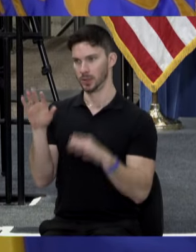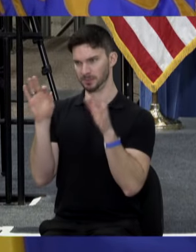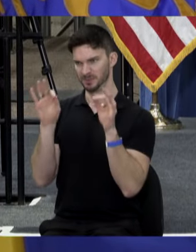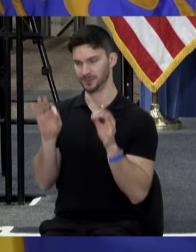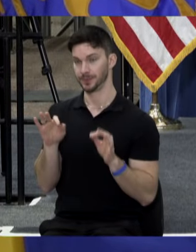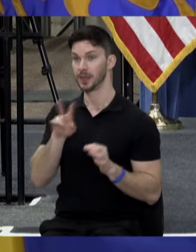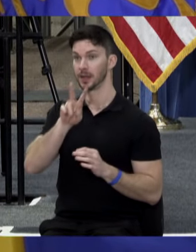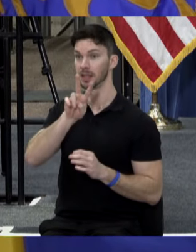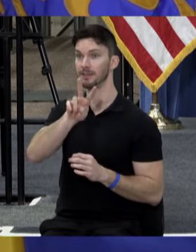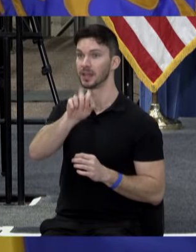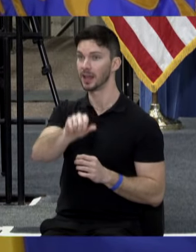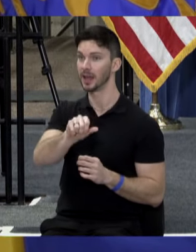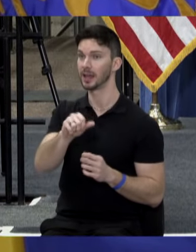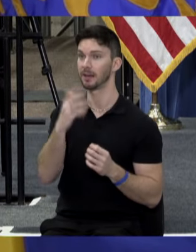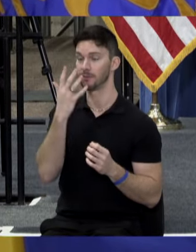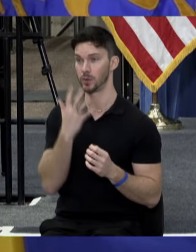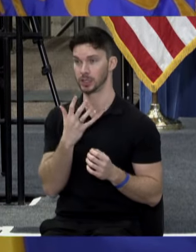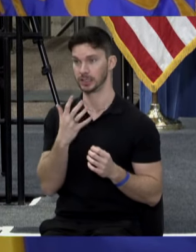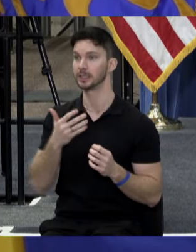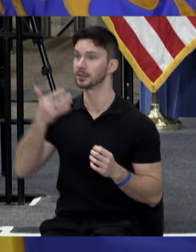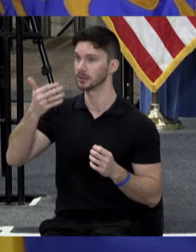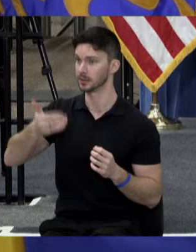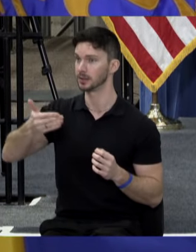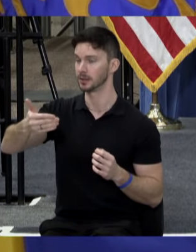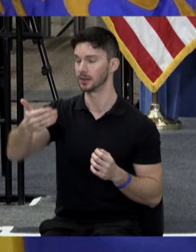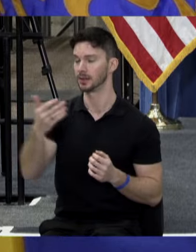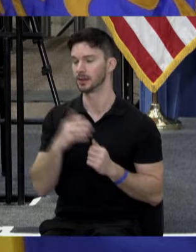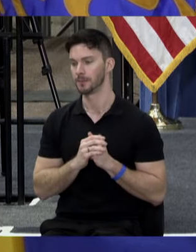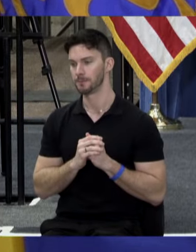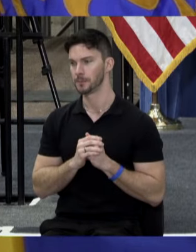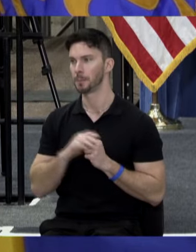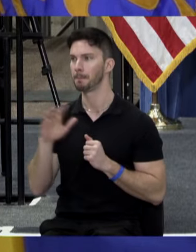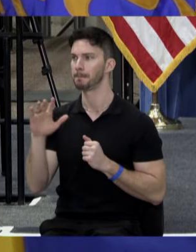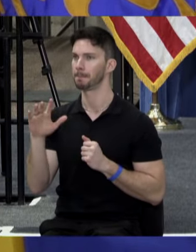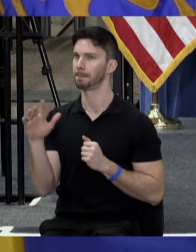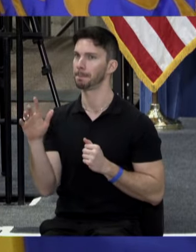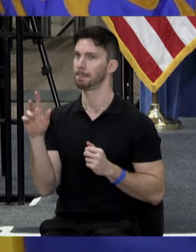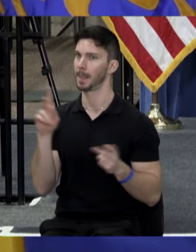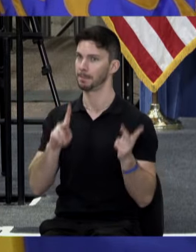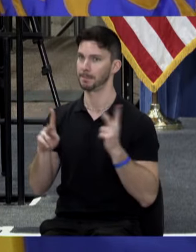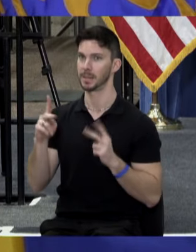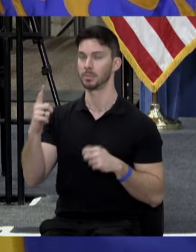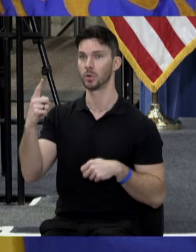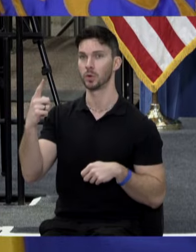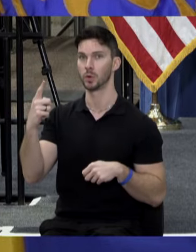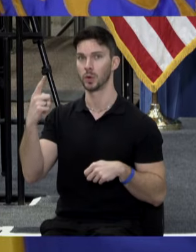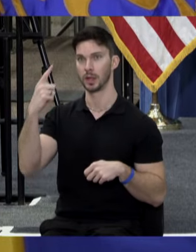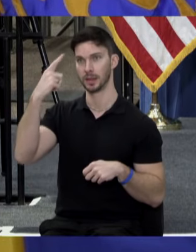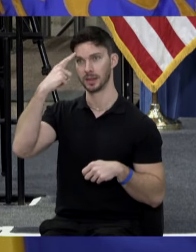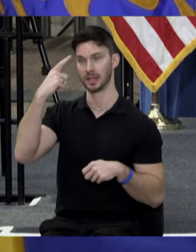unfortunately, at times people feel that it was created for the bureaucrats and